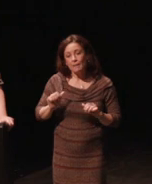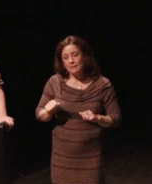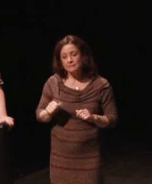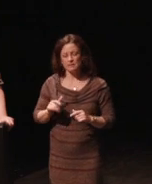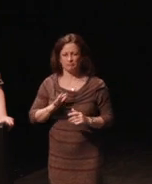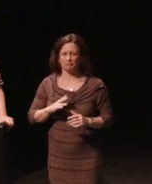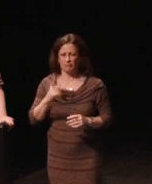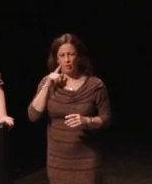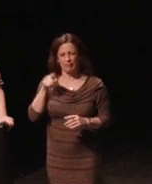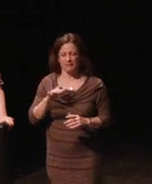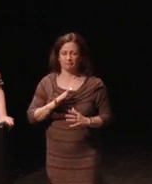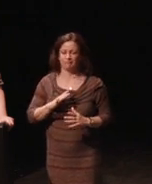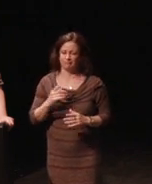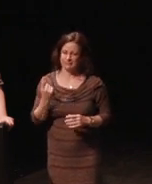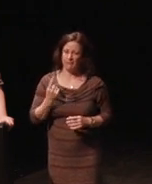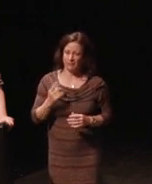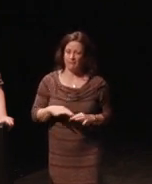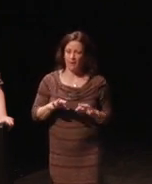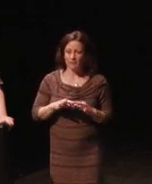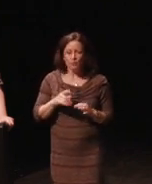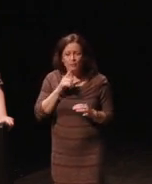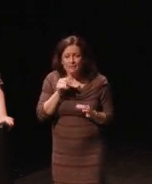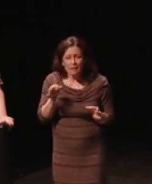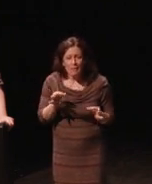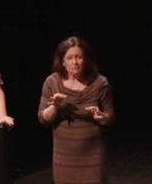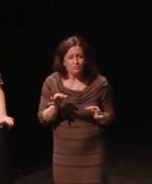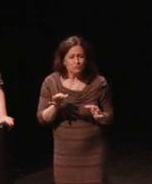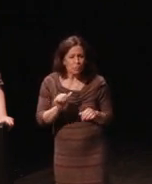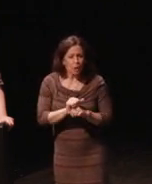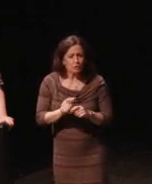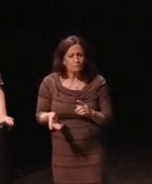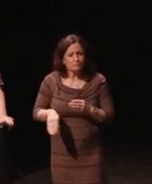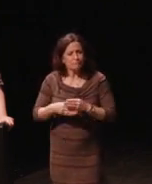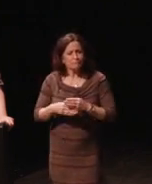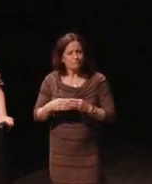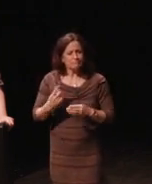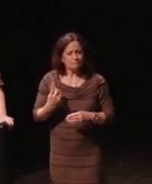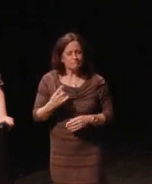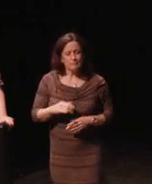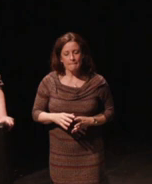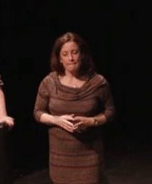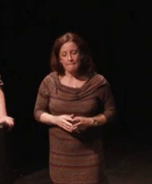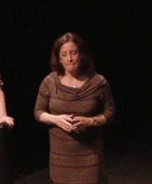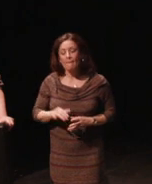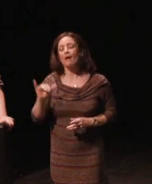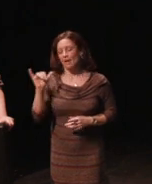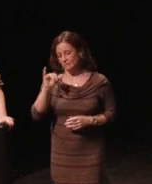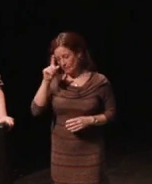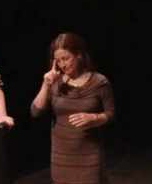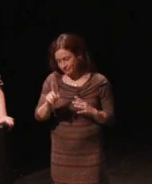quite something for something that really was not very much work at all. Something else, they used sorts of demo.